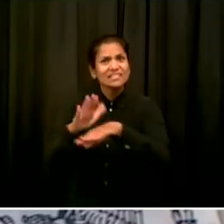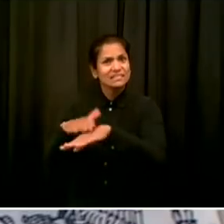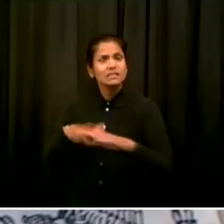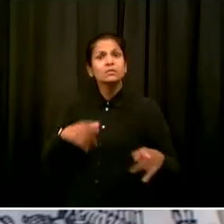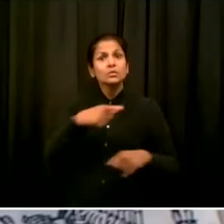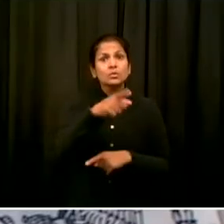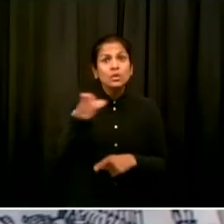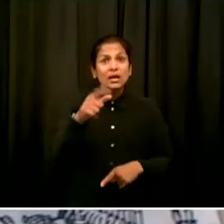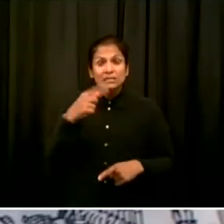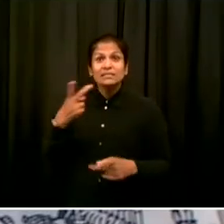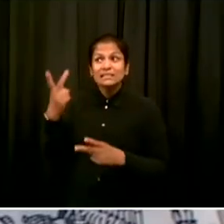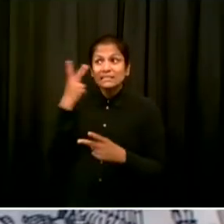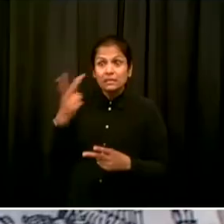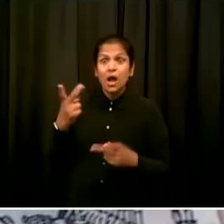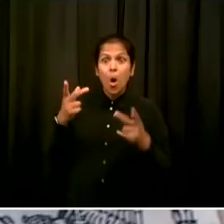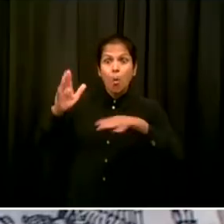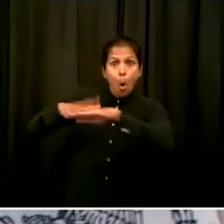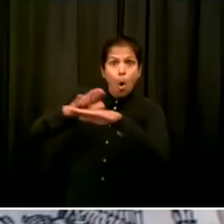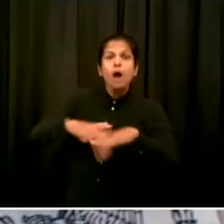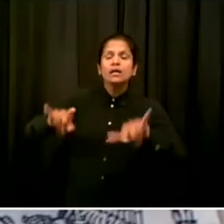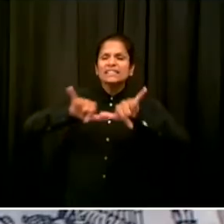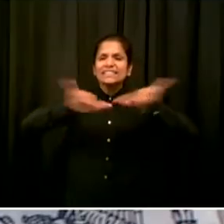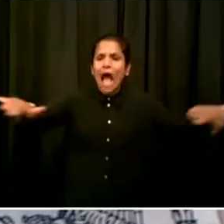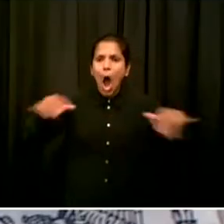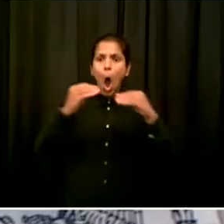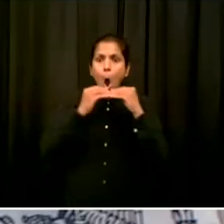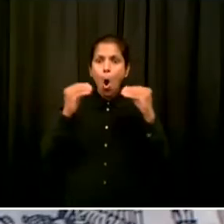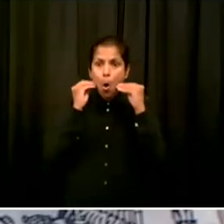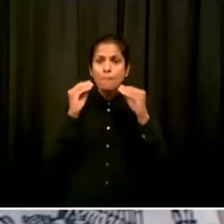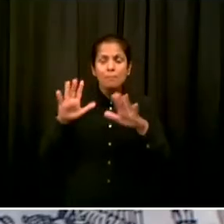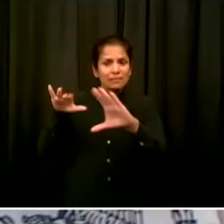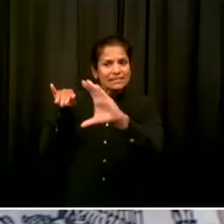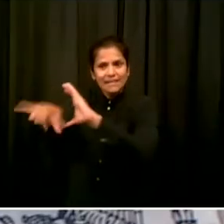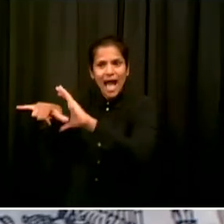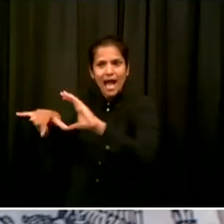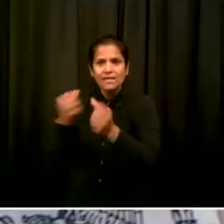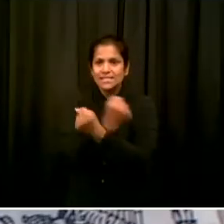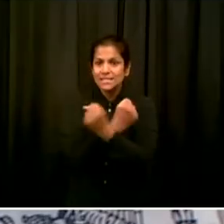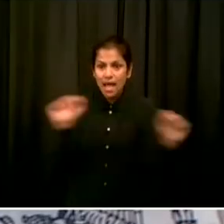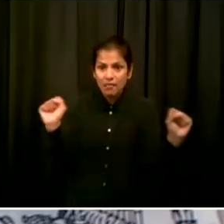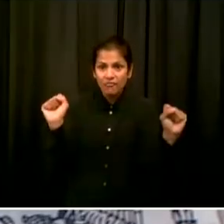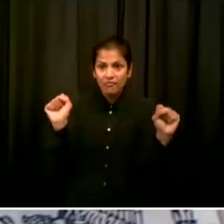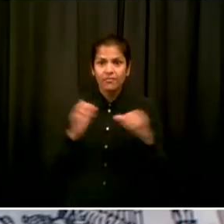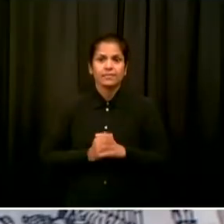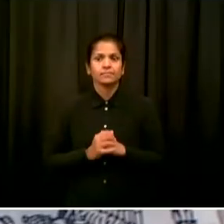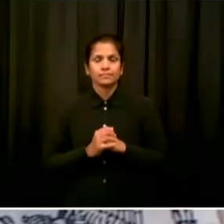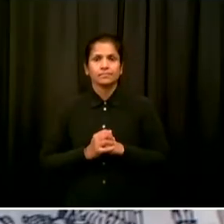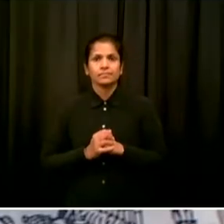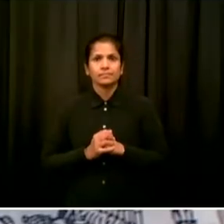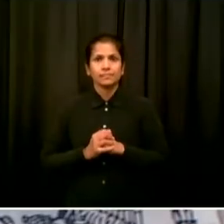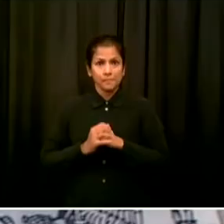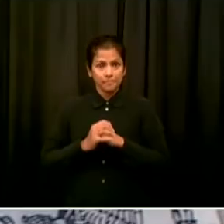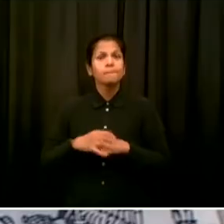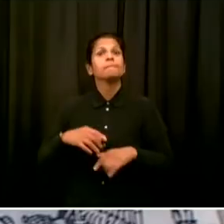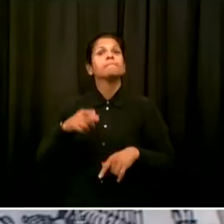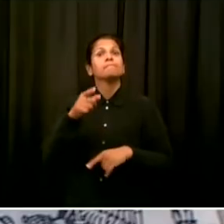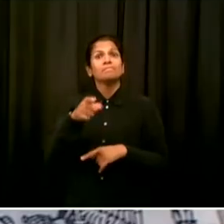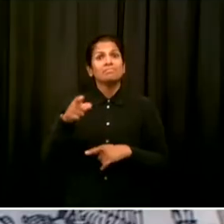LIMBS. WHEN YOU HEAR OF A TORNADO WARNING, IT IS NOT BUSINESS AS USUAL.